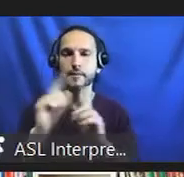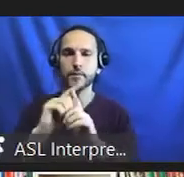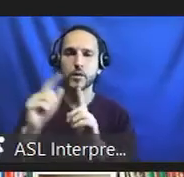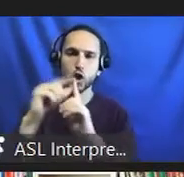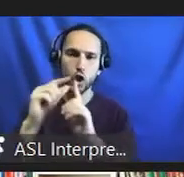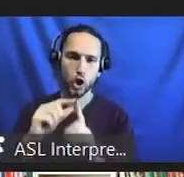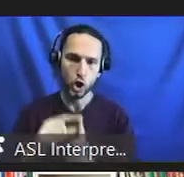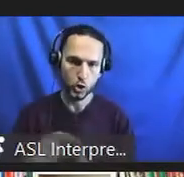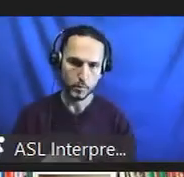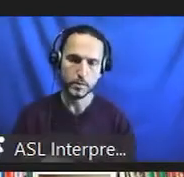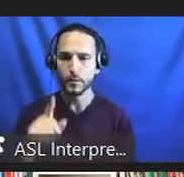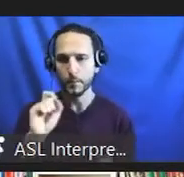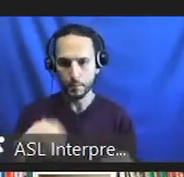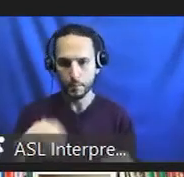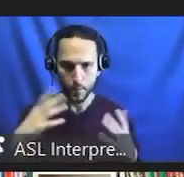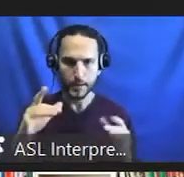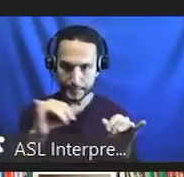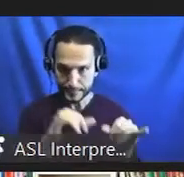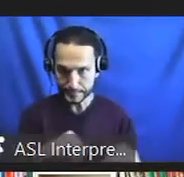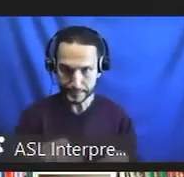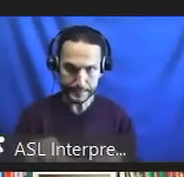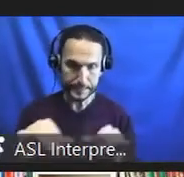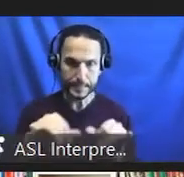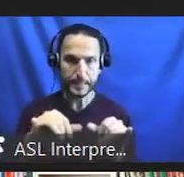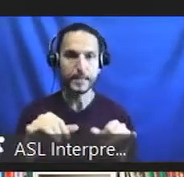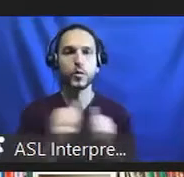You must provide something that's consistent with industry standards.